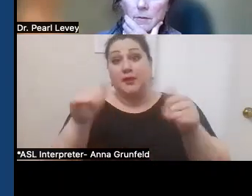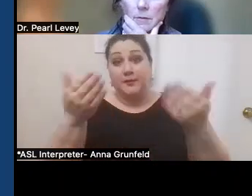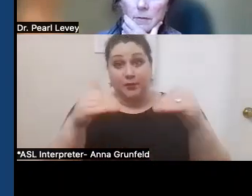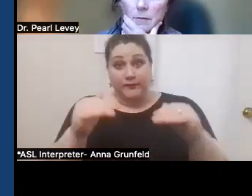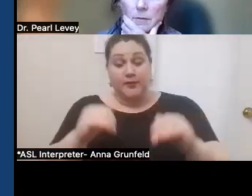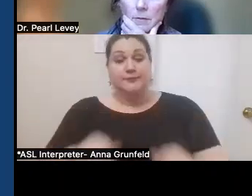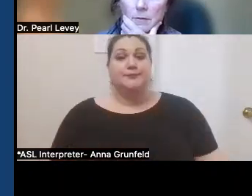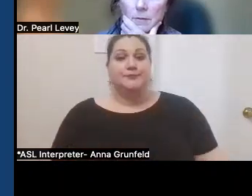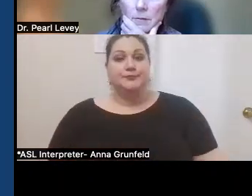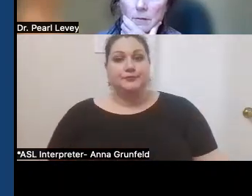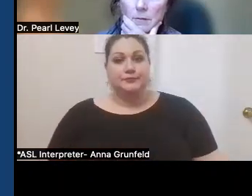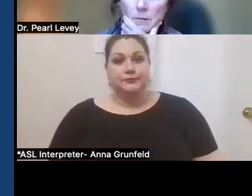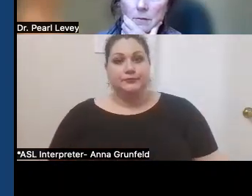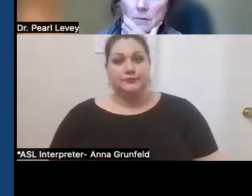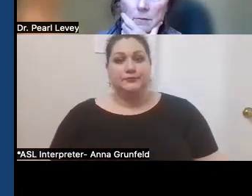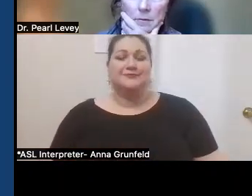Certainly lots of discussion came out of this one.